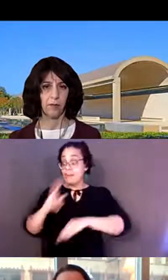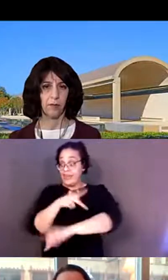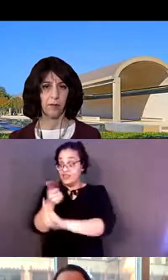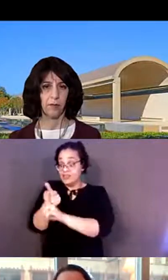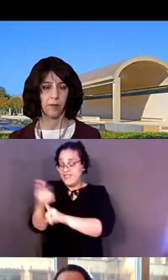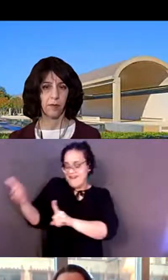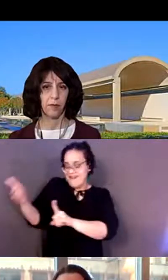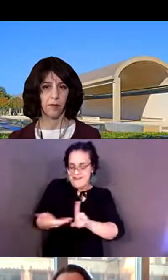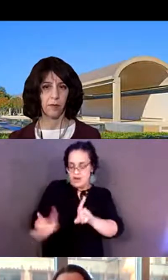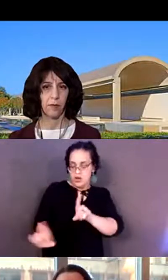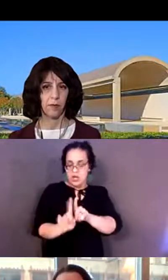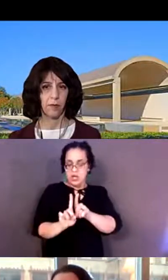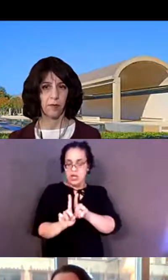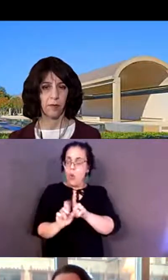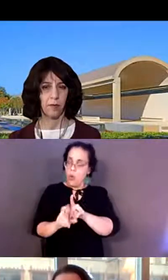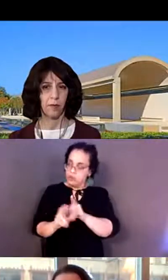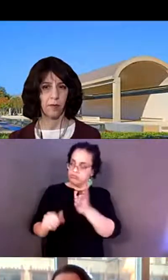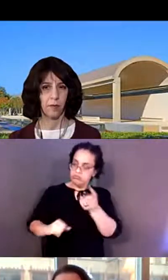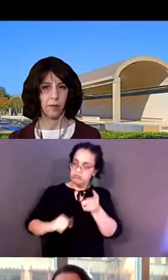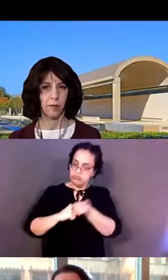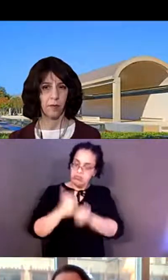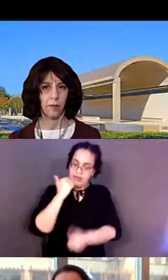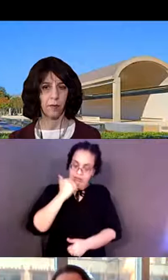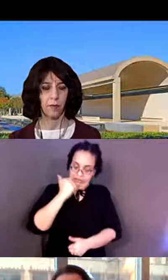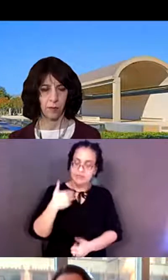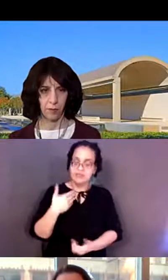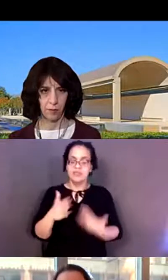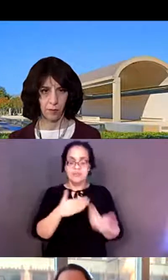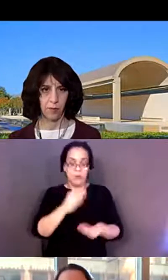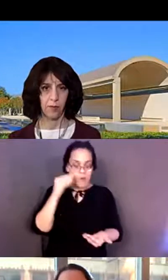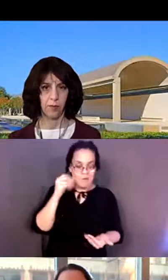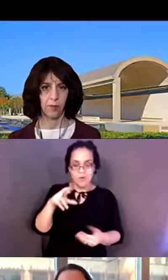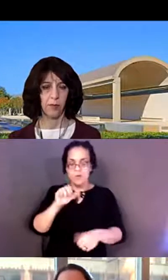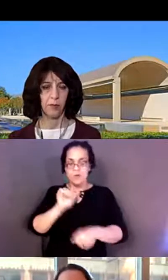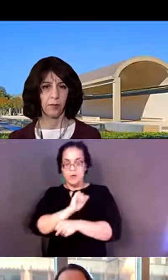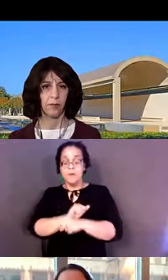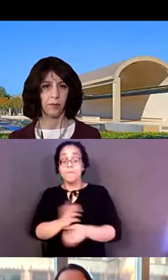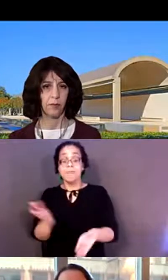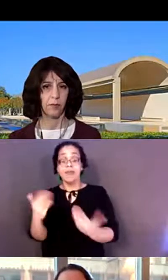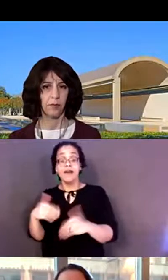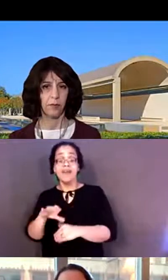has on board to help them throughout their life, whether it's at home or at work.